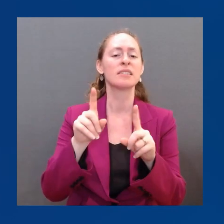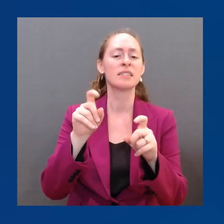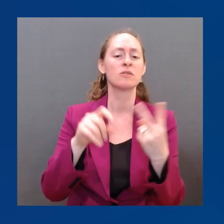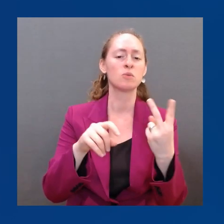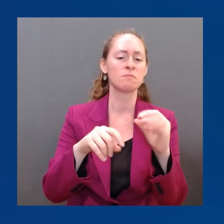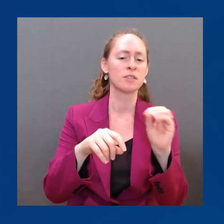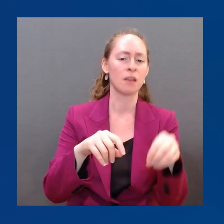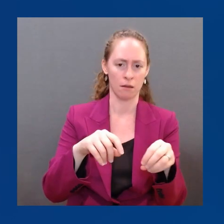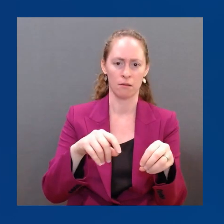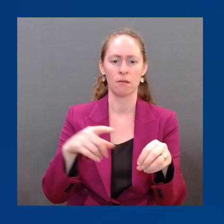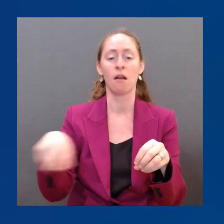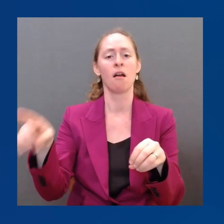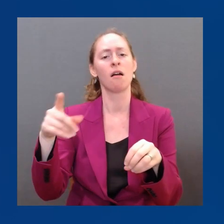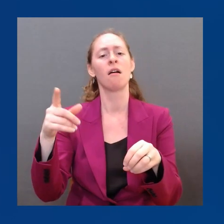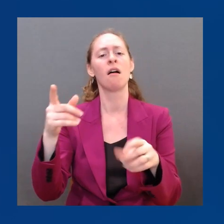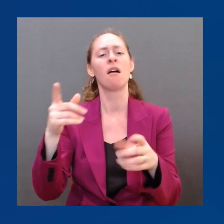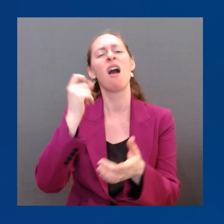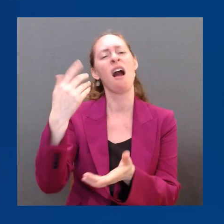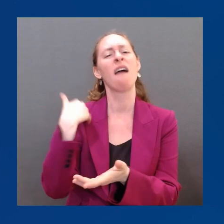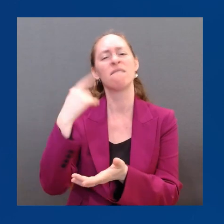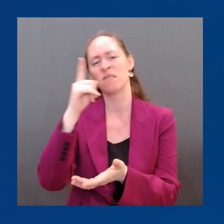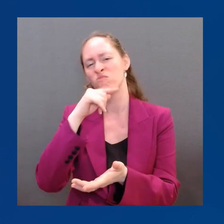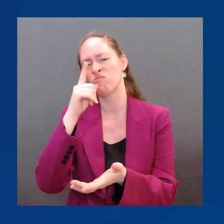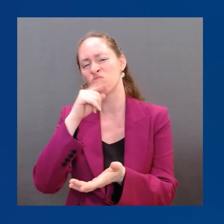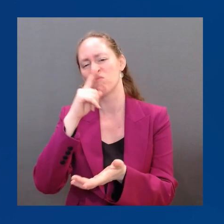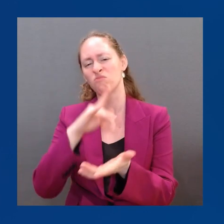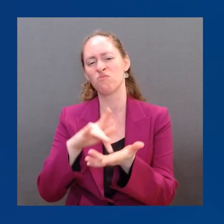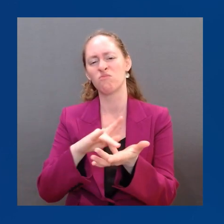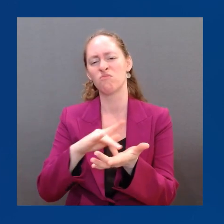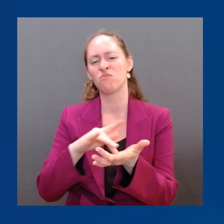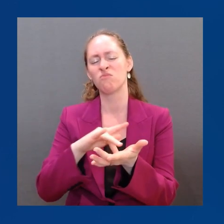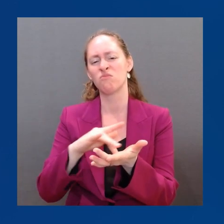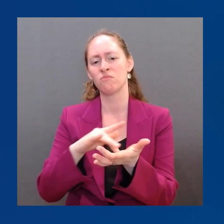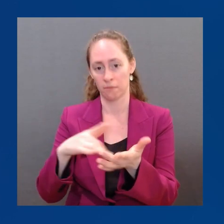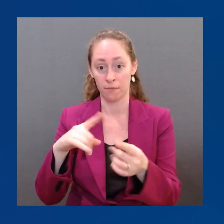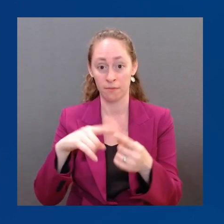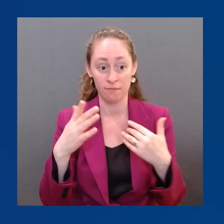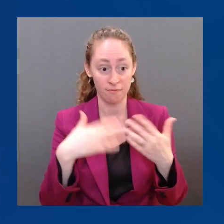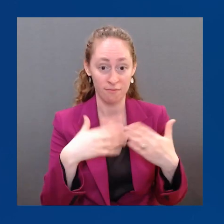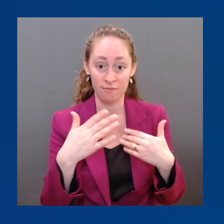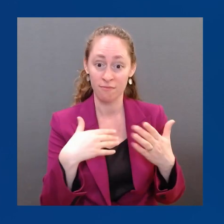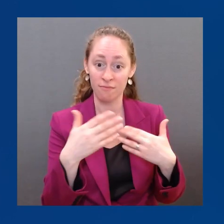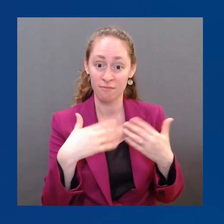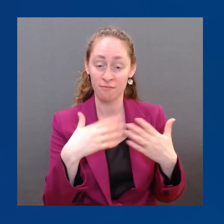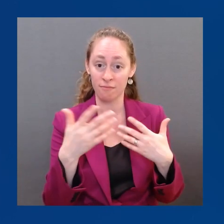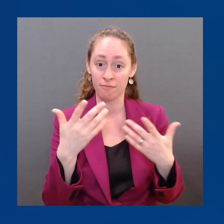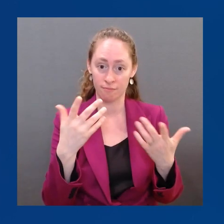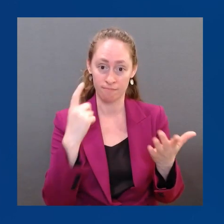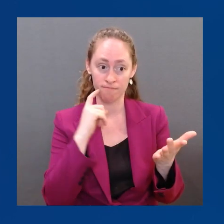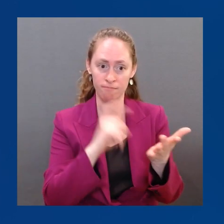Is this more common with Omicron? We're actually doing a lot of work right now to try to sort that out. We're talking to health systems,